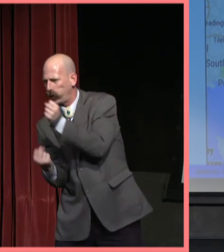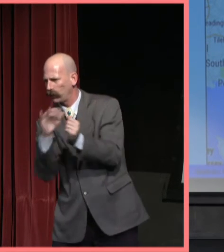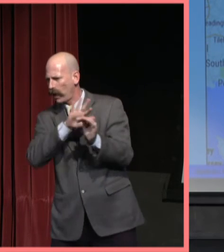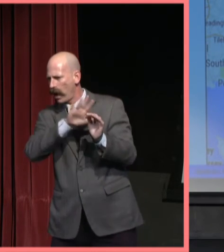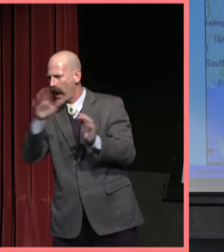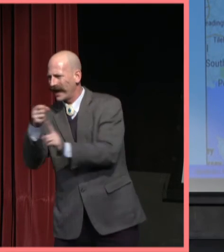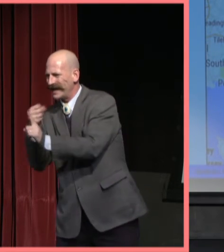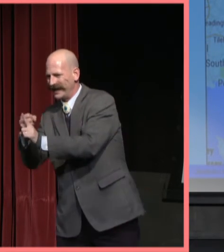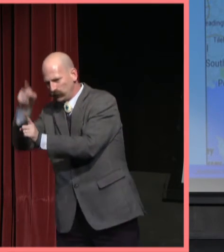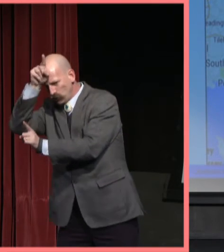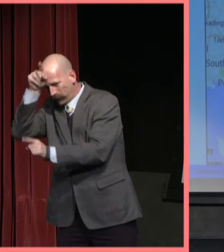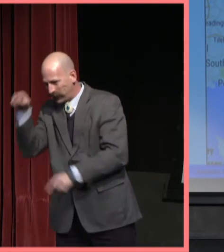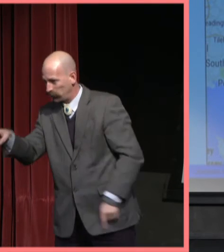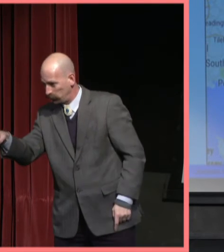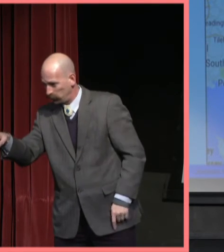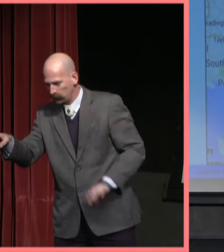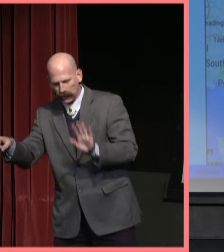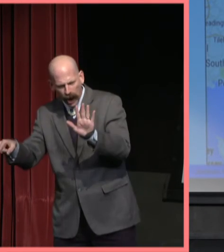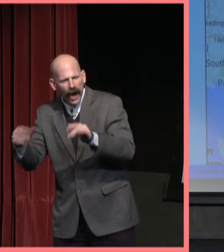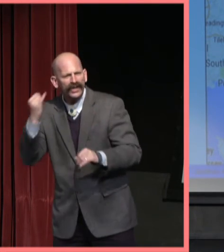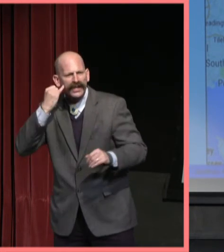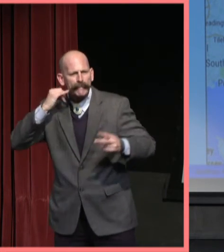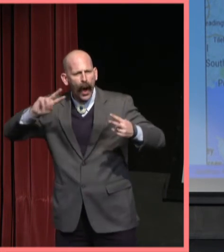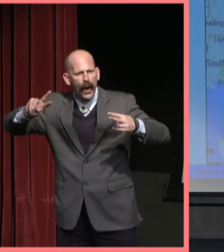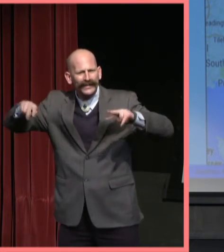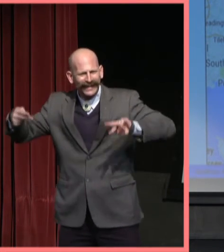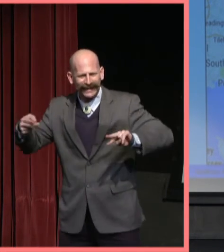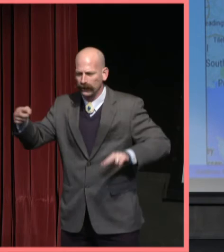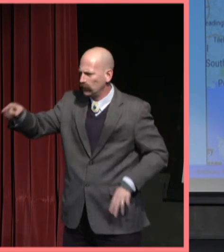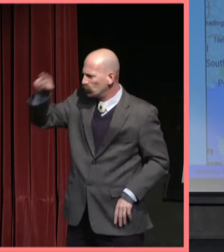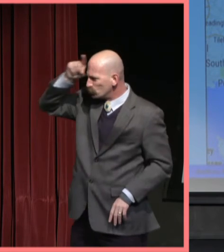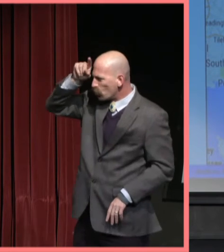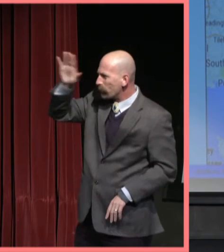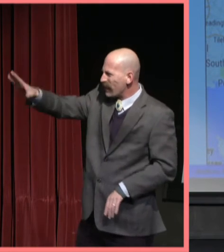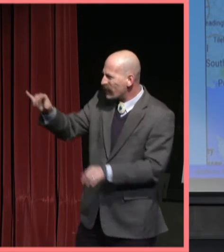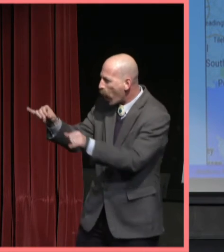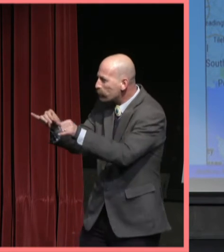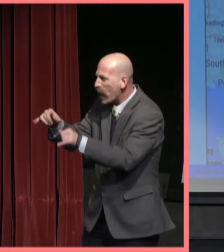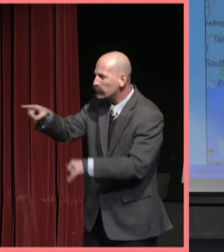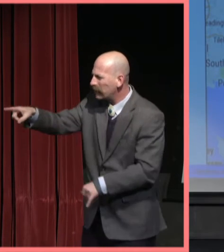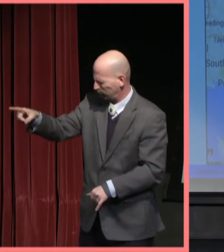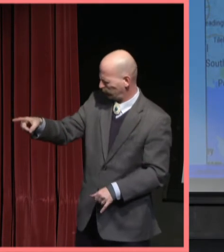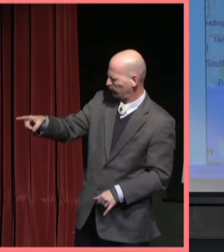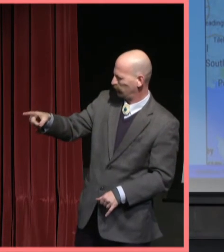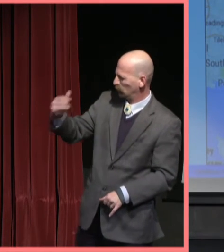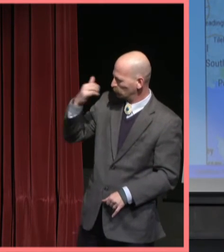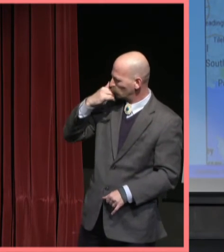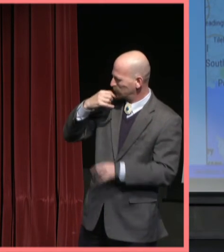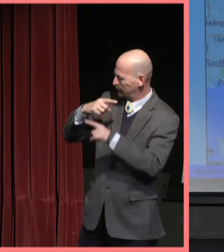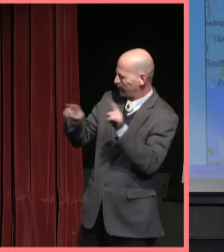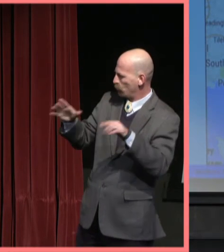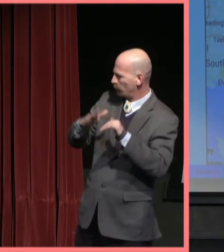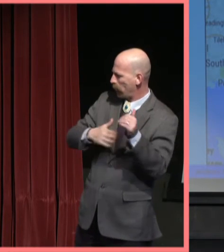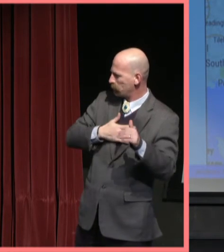But what if the German measurement was different from my measurement? Then I would make the wrong assumption